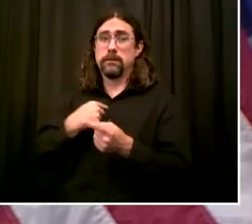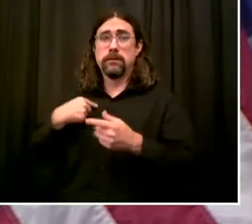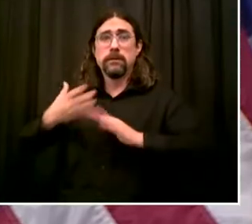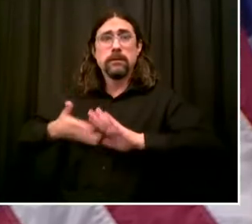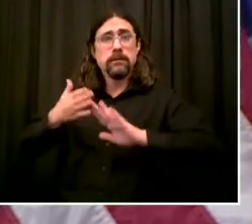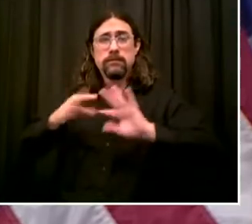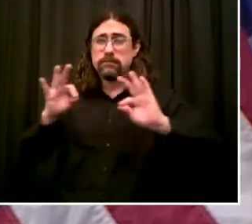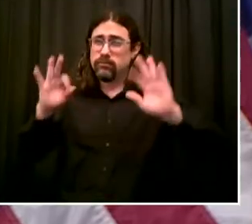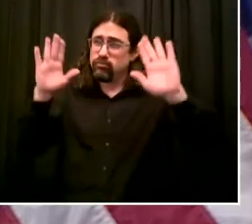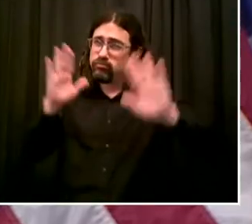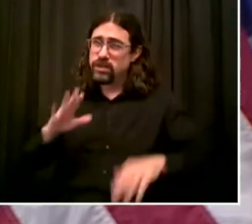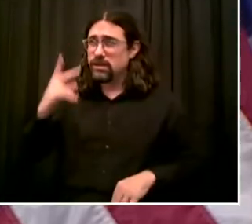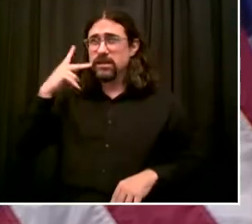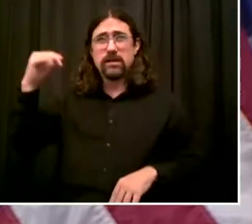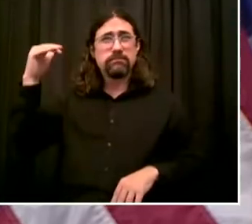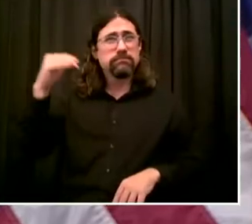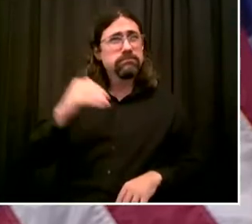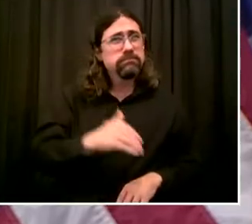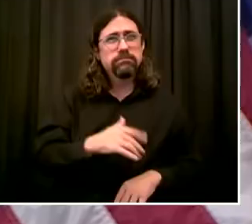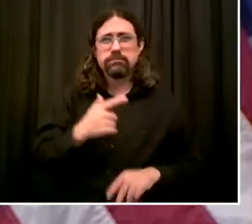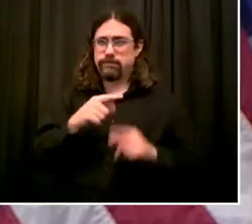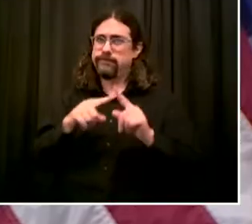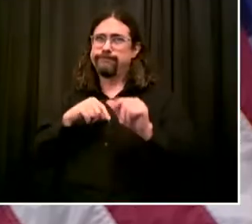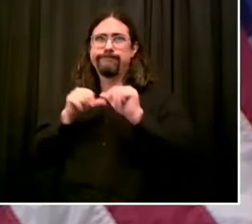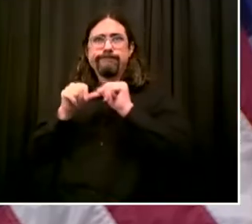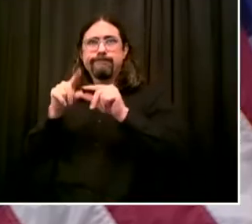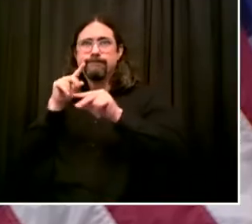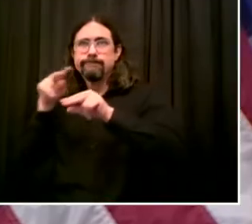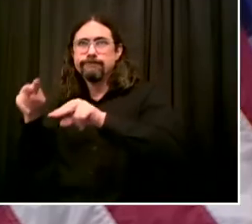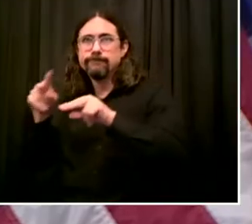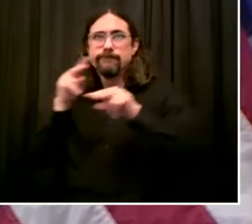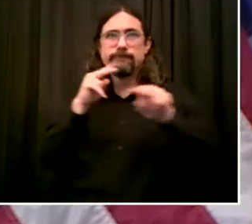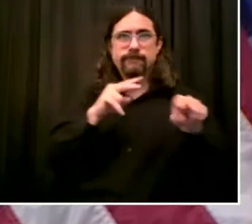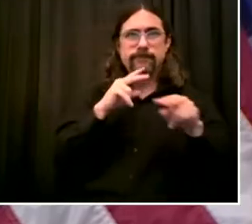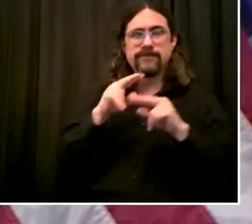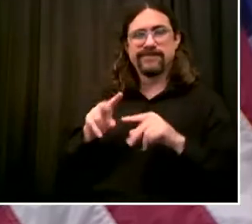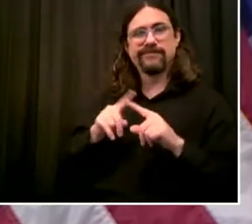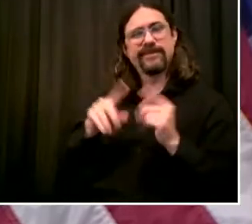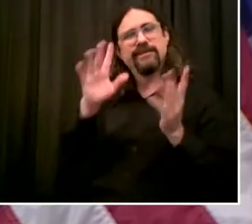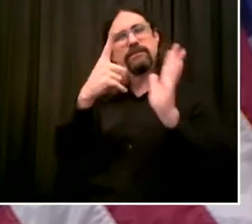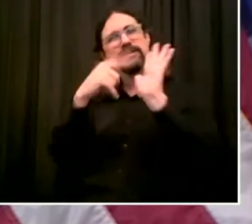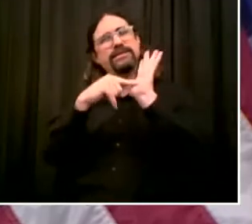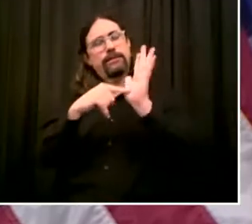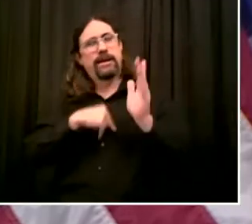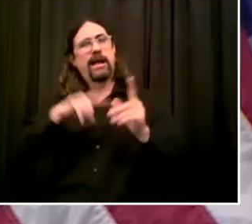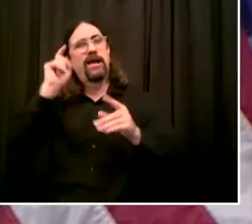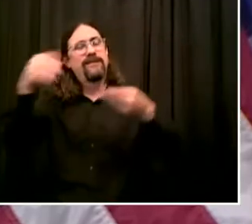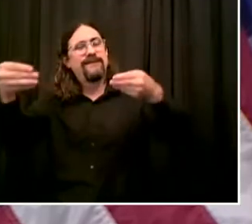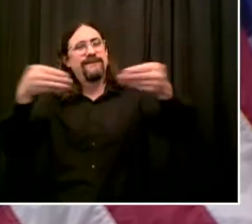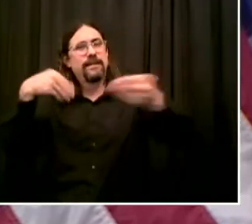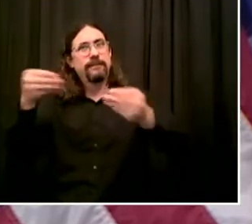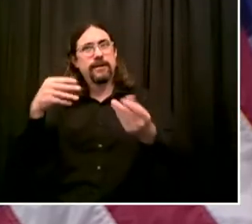BUT WE ARE ALSO GOING TO BE ÄqñjT1ñVERY FOCUSED ON THE PROGRESS WE ARE MAKING AND WHT A ATHT LLAOWUS S TO DO. SO FAR, THEY ARE DOING GREAT.